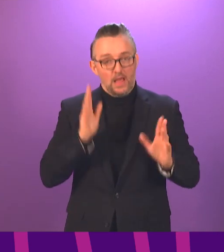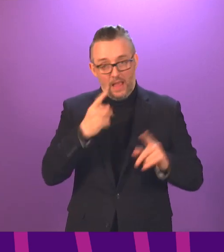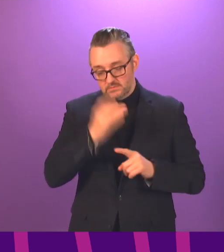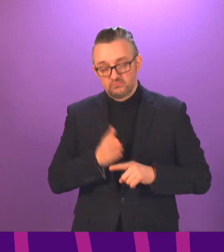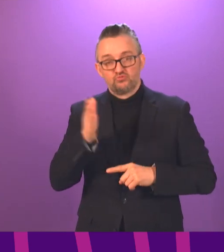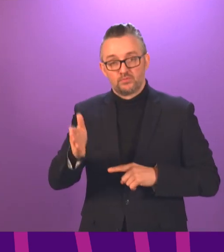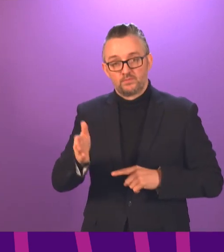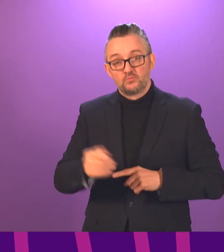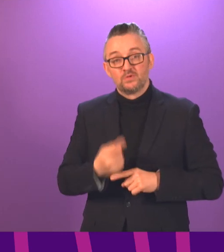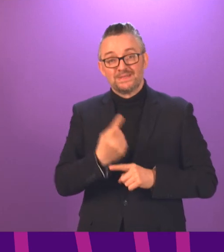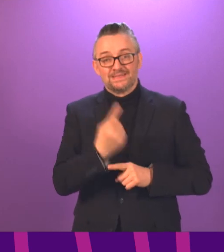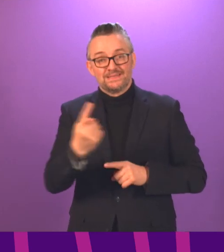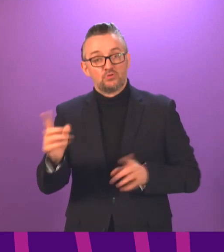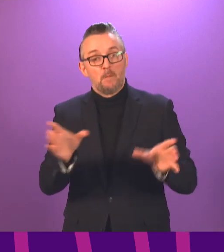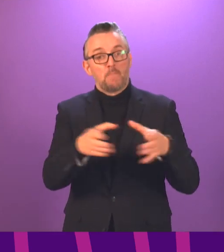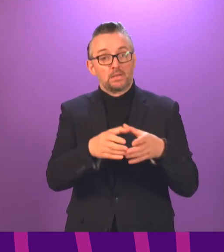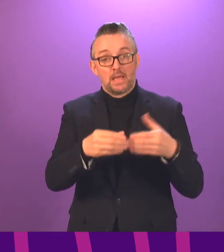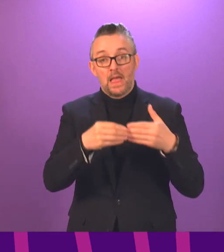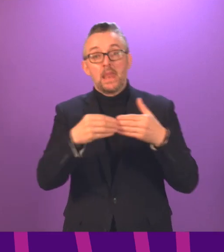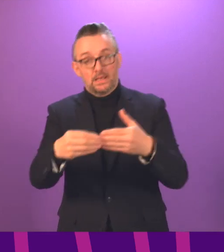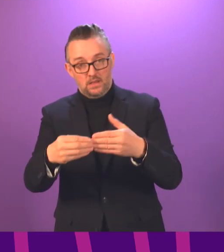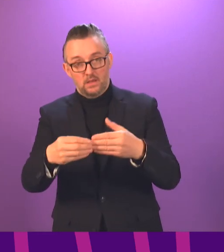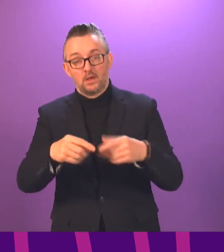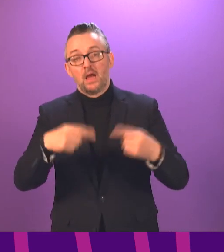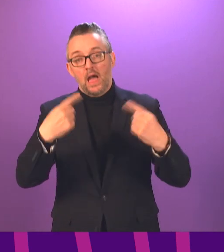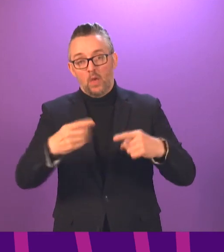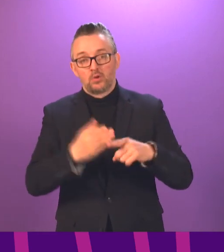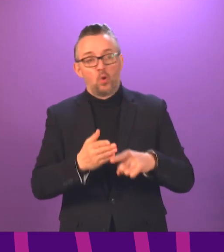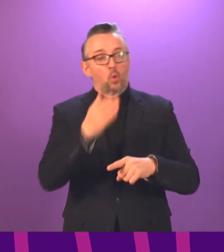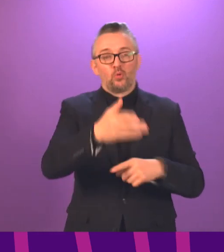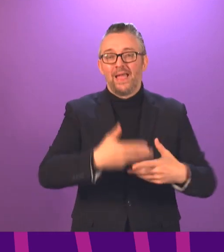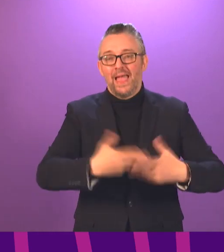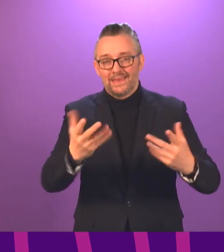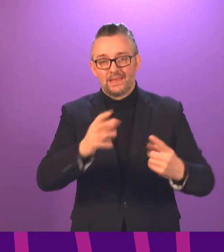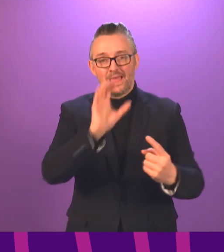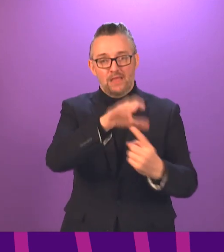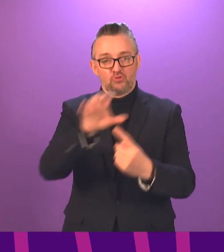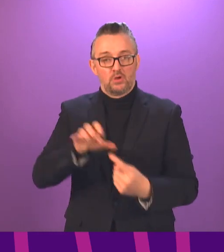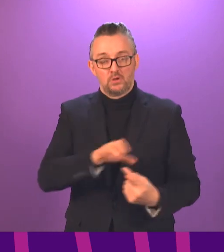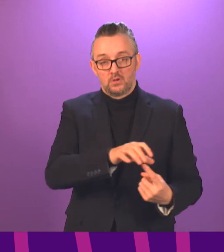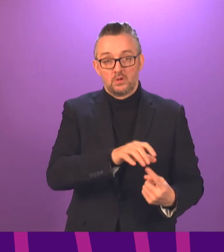leadership of each party should also be able to travel to any constituency. We are looking at